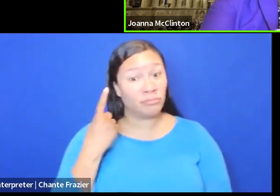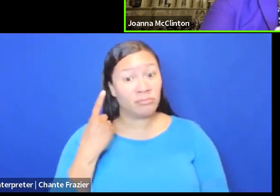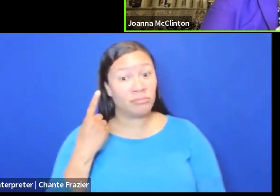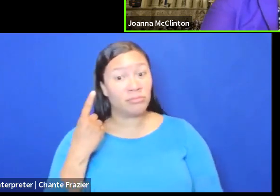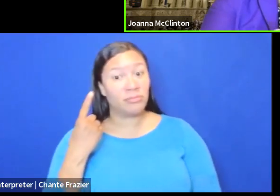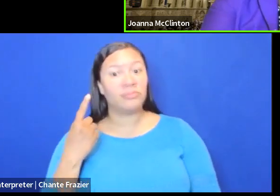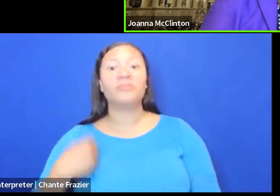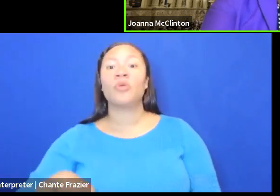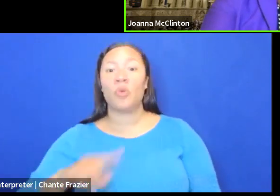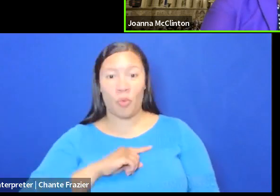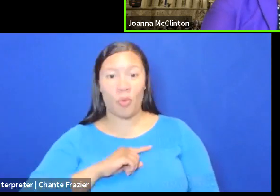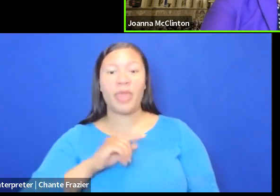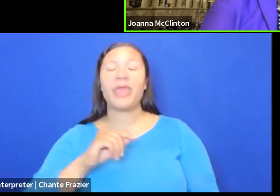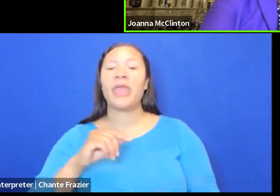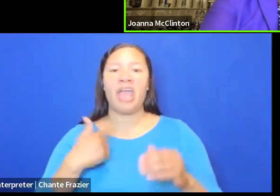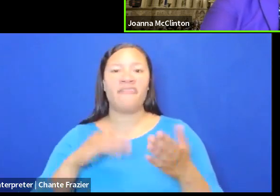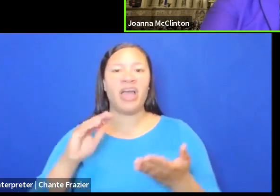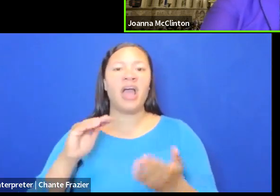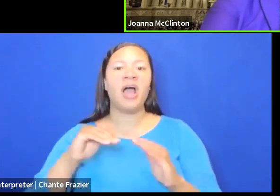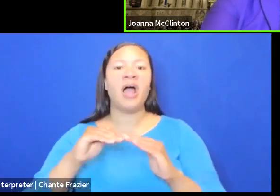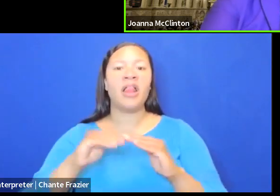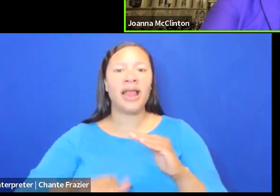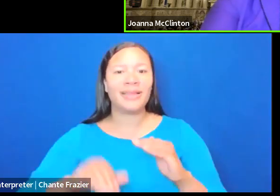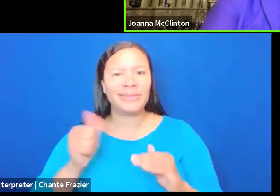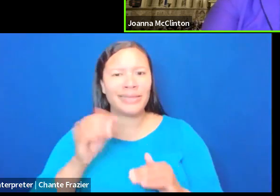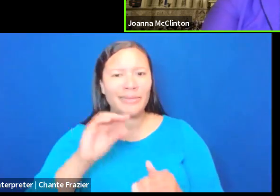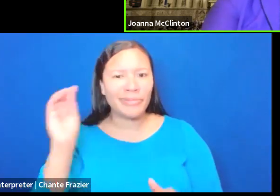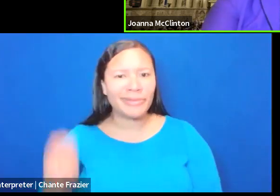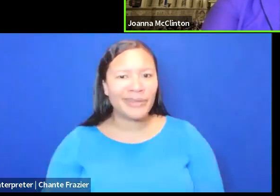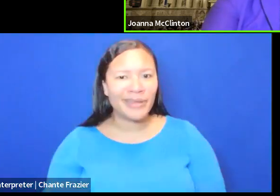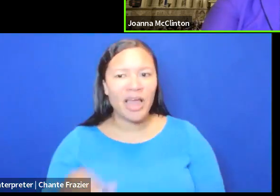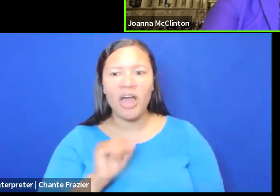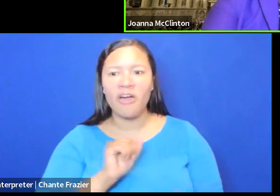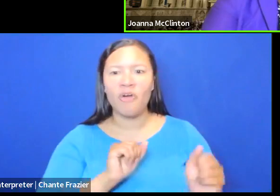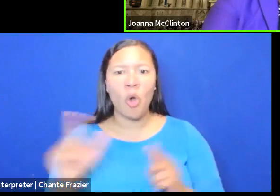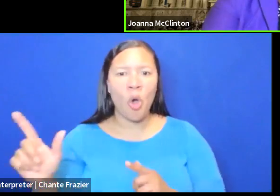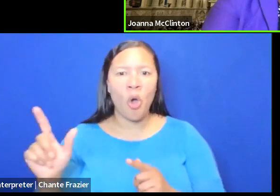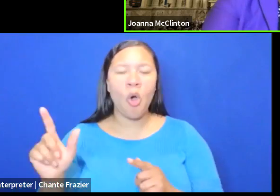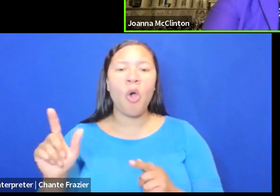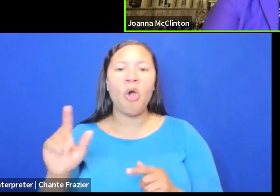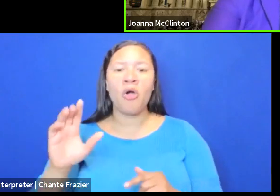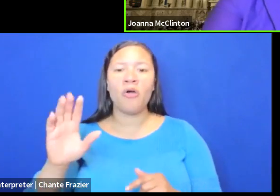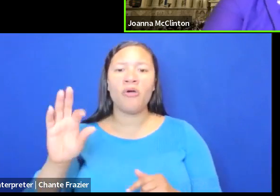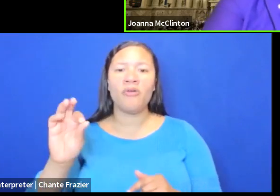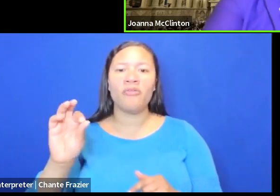higher education institutions in our